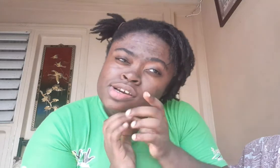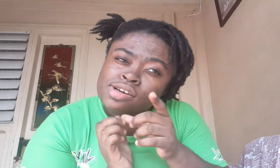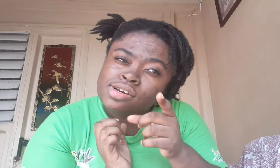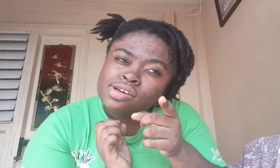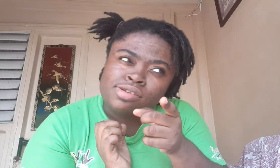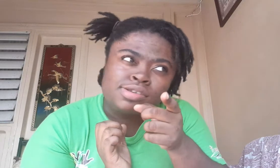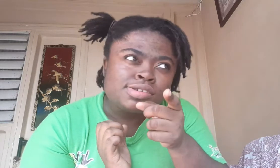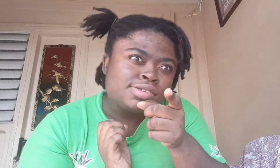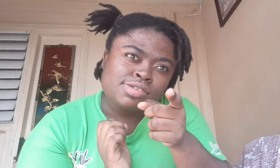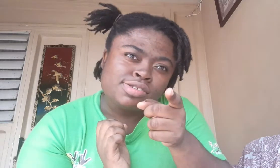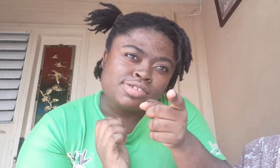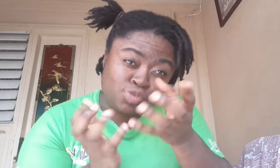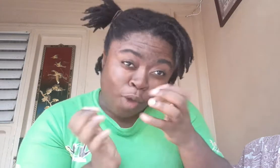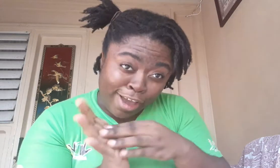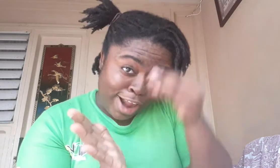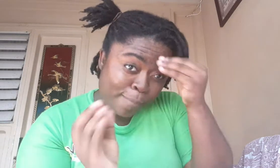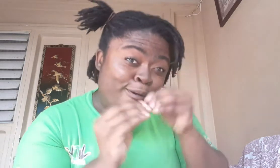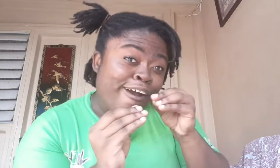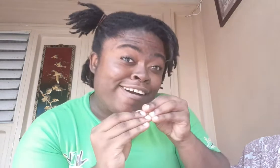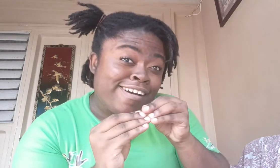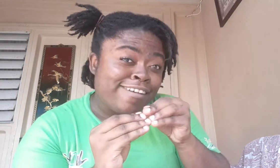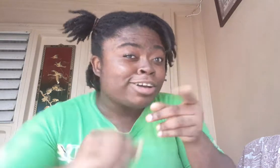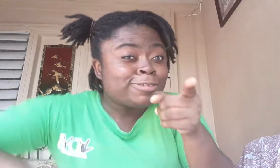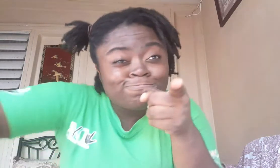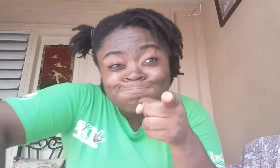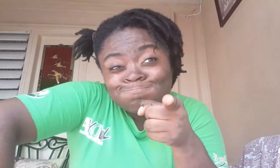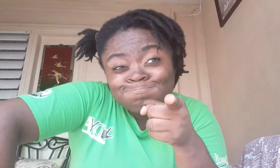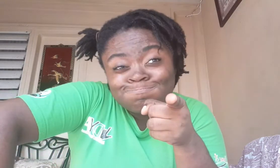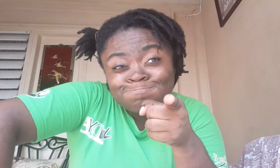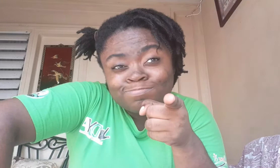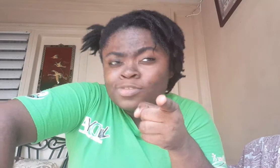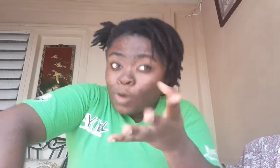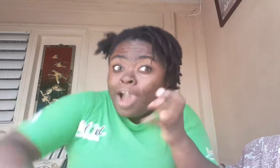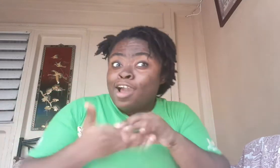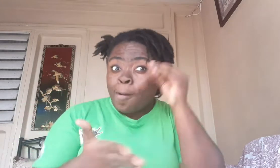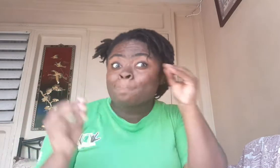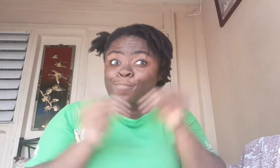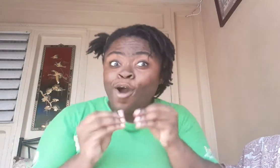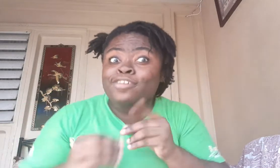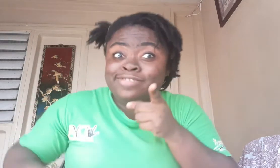You... Are you want to learn more?